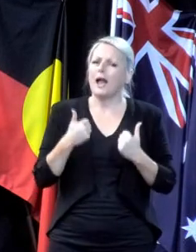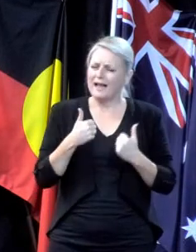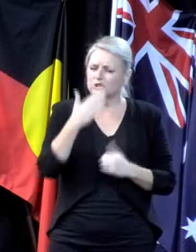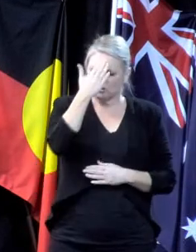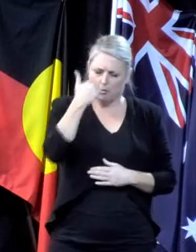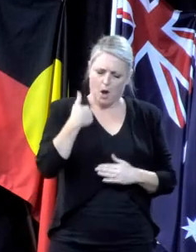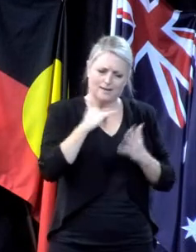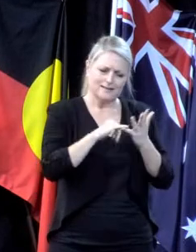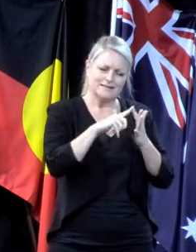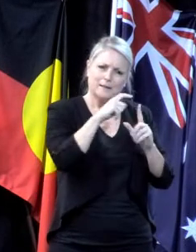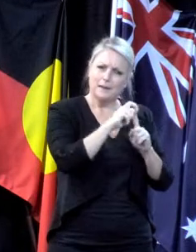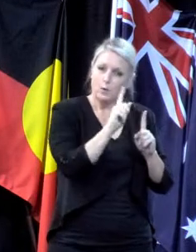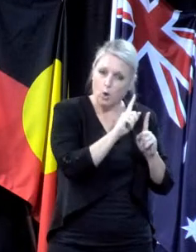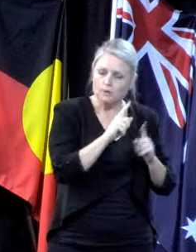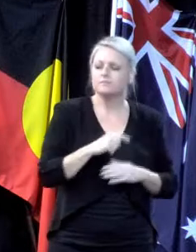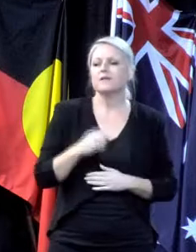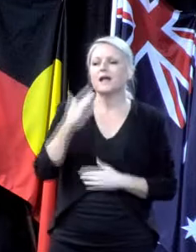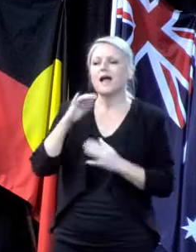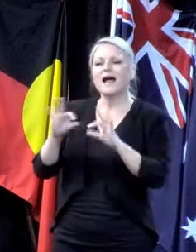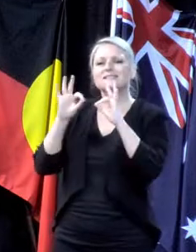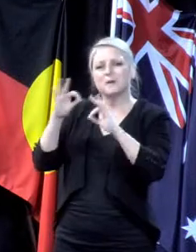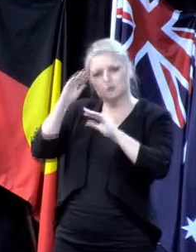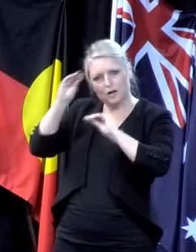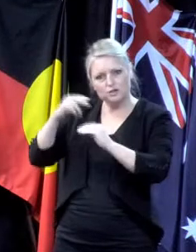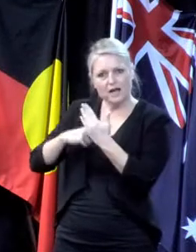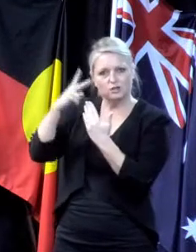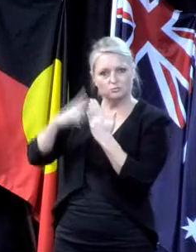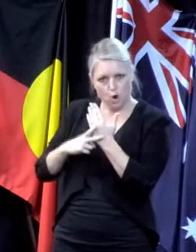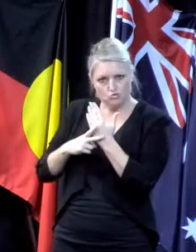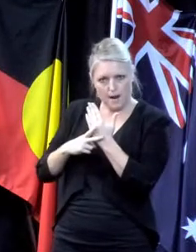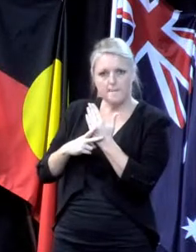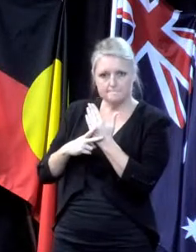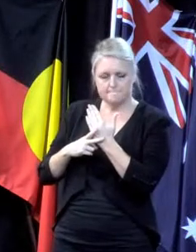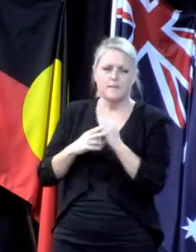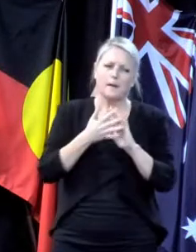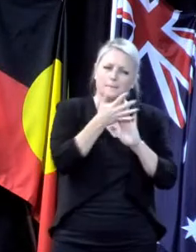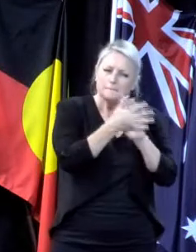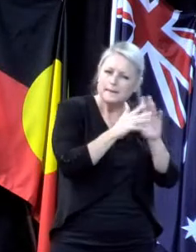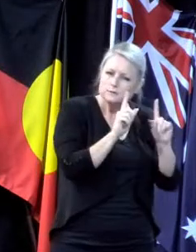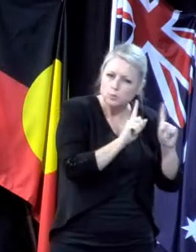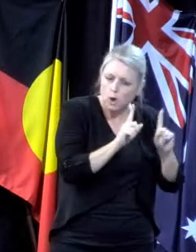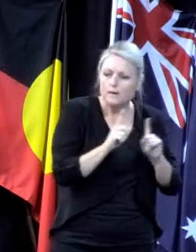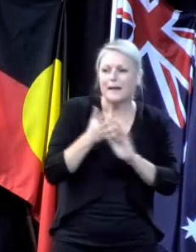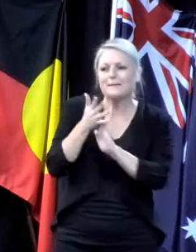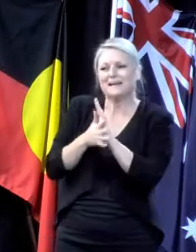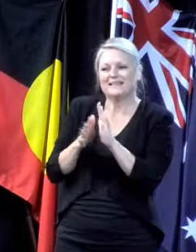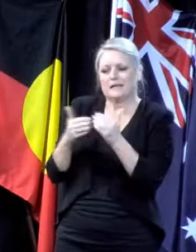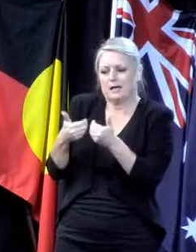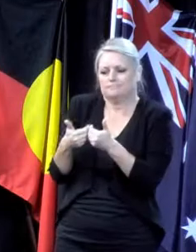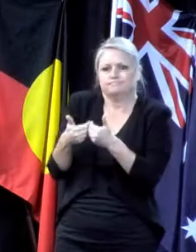A Special Education Program. And what does it mean? It means that a place, or a classroom -